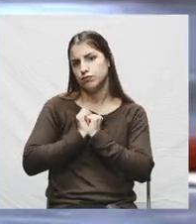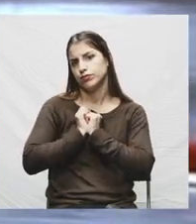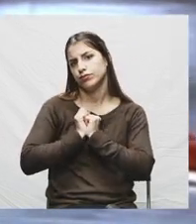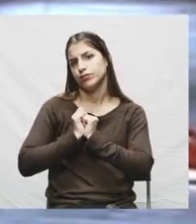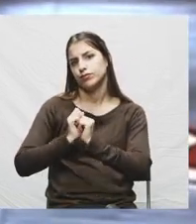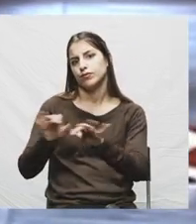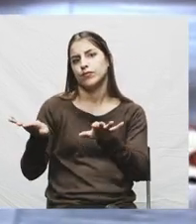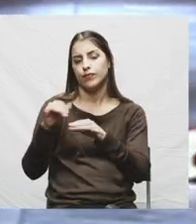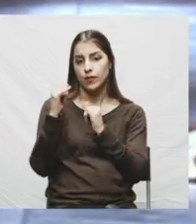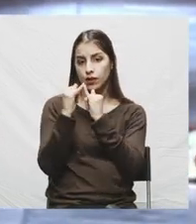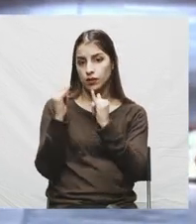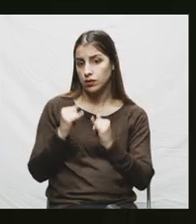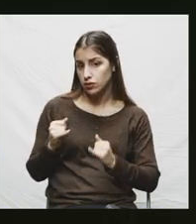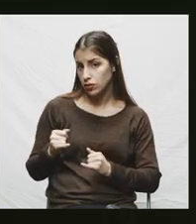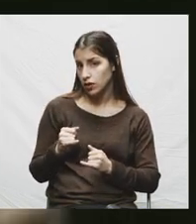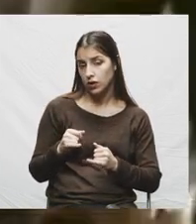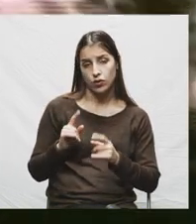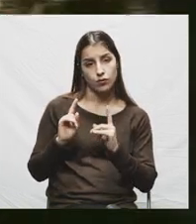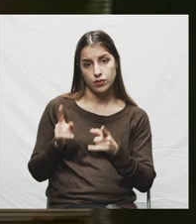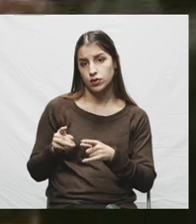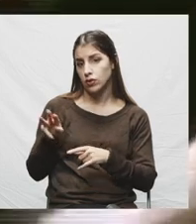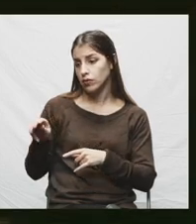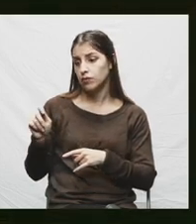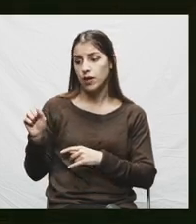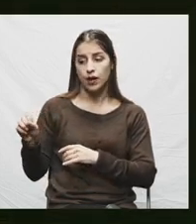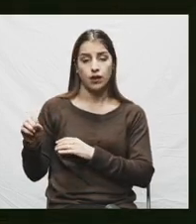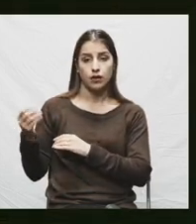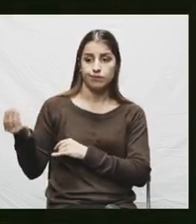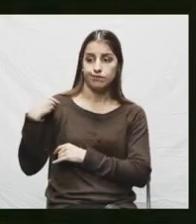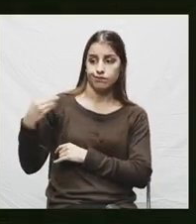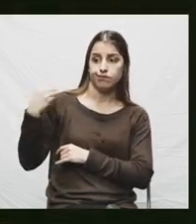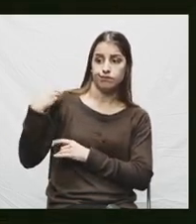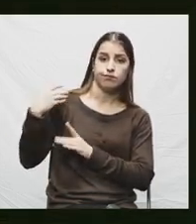to tour internationally, both for my solo and Meg’s "Disfigure Study".